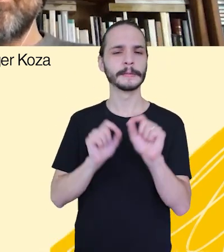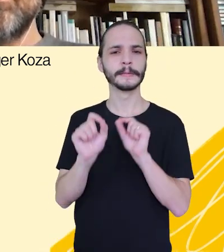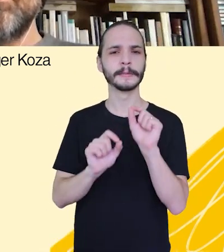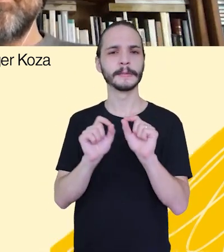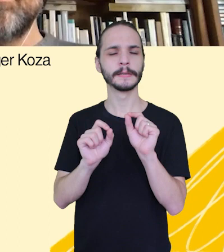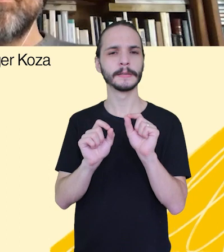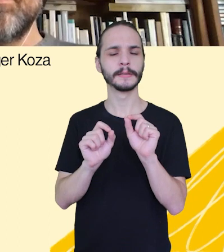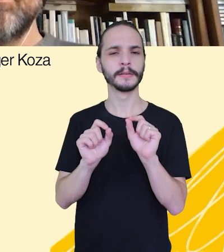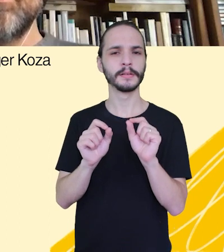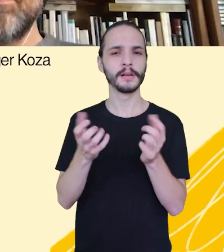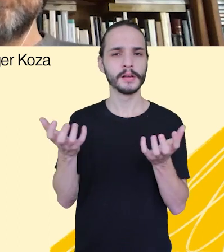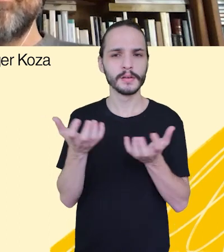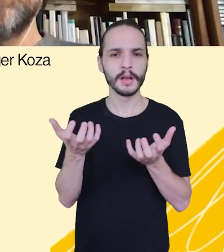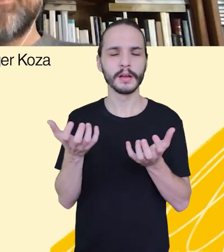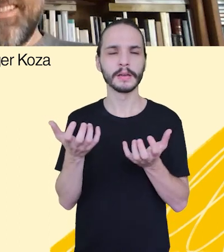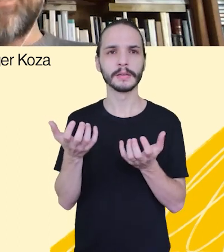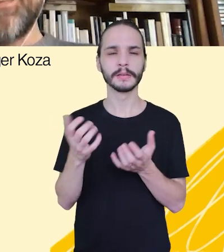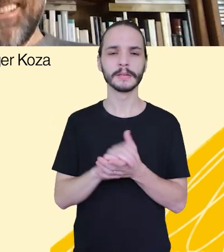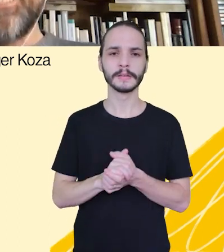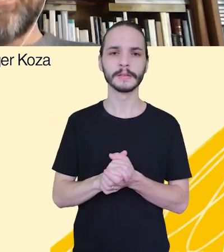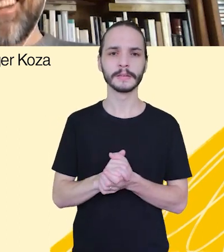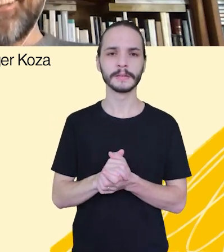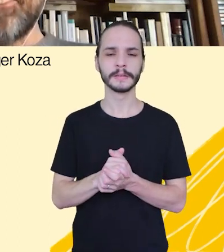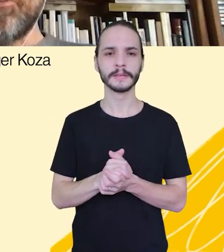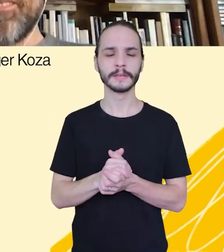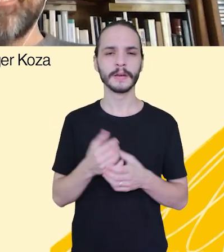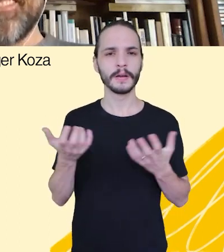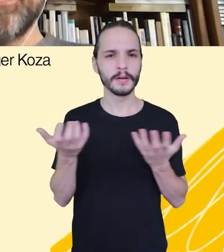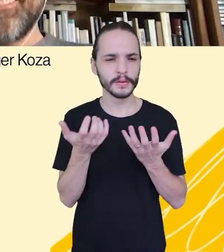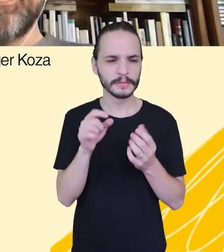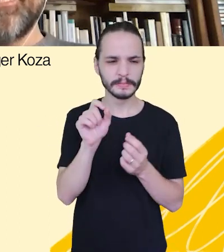where I finally can express what I think about truth in cinema.